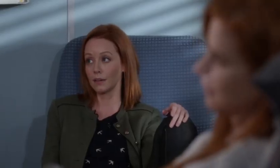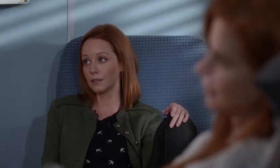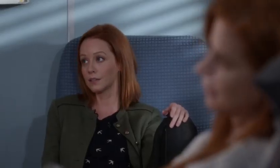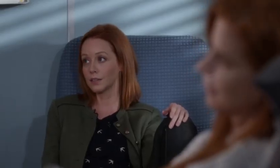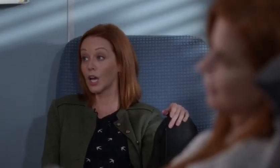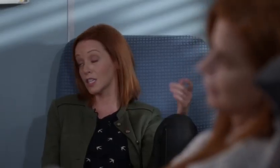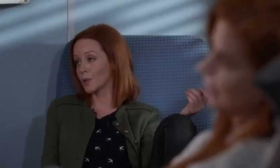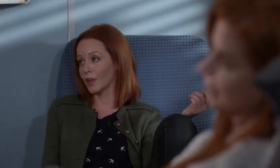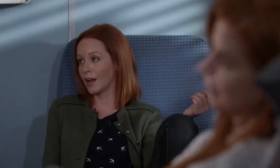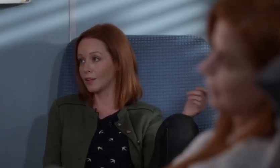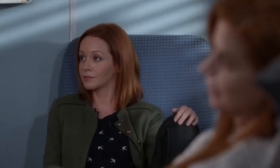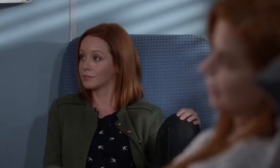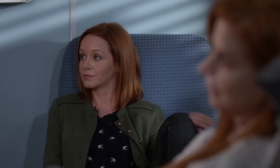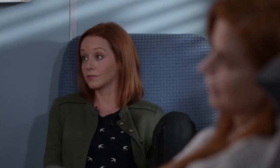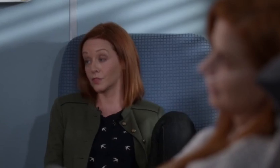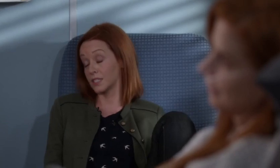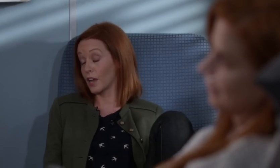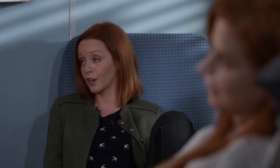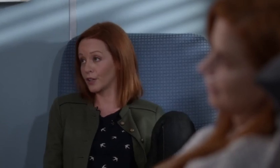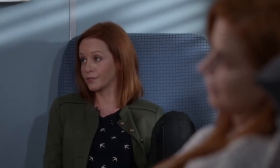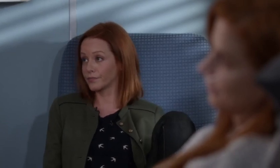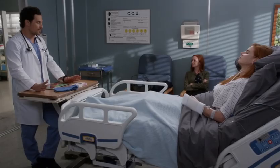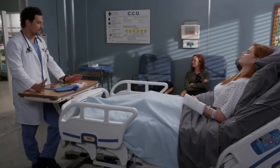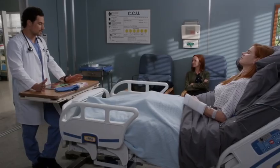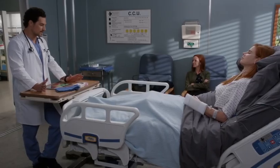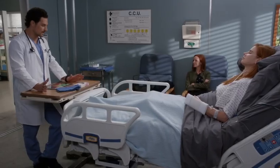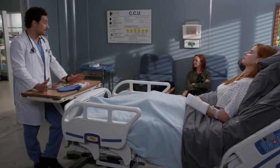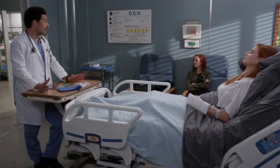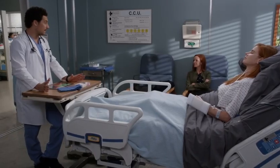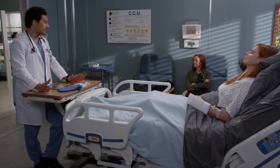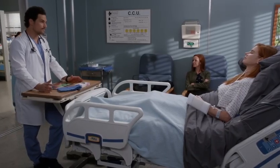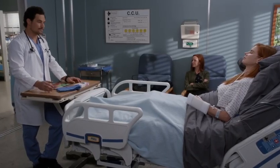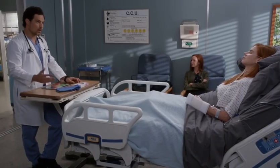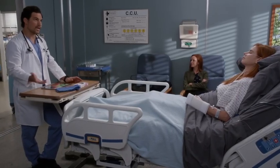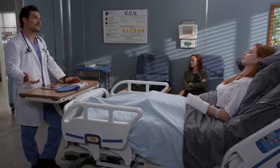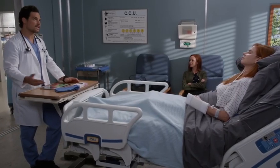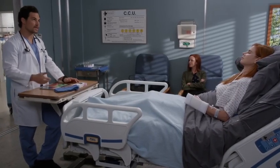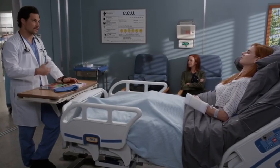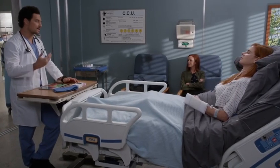Hospital hell. Did you see that article? That piece was intended to highlight weakness within the